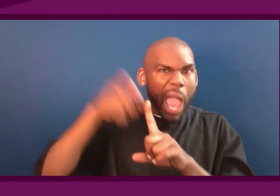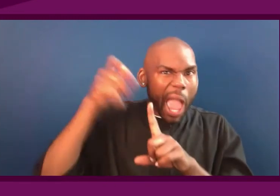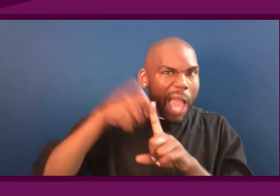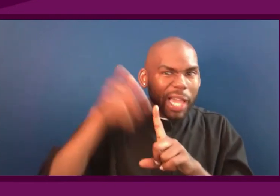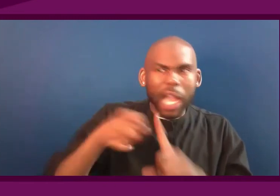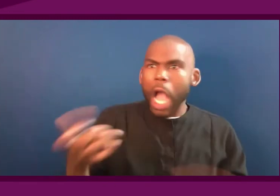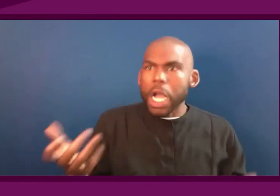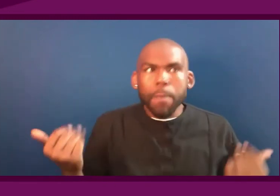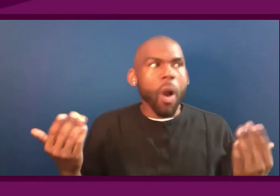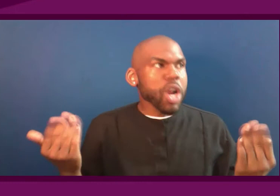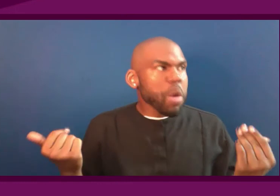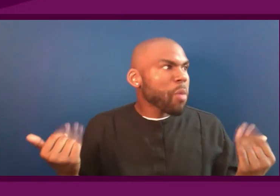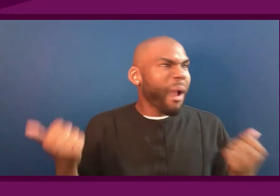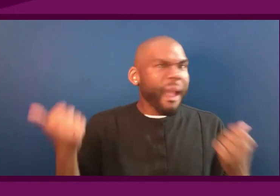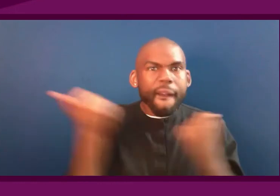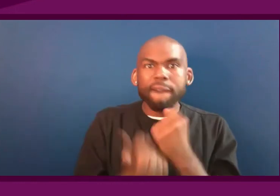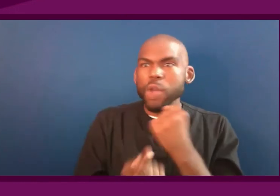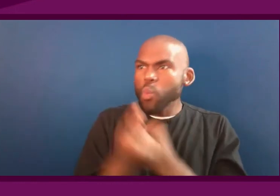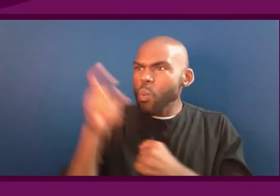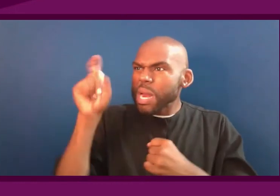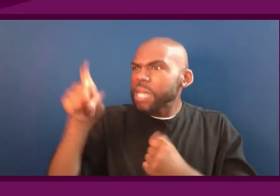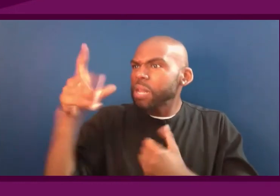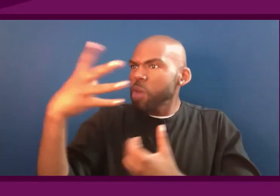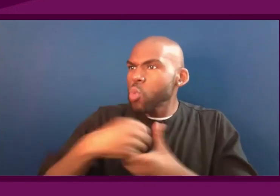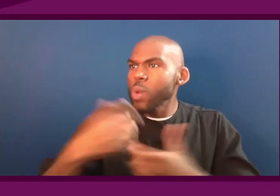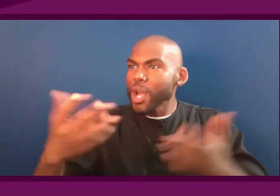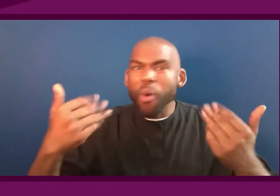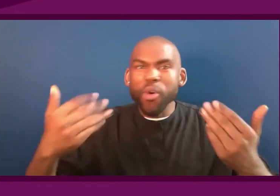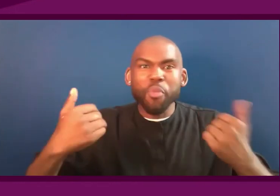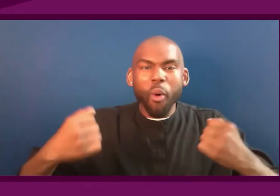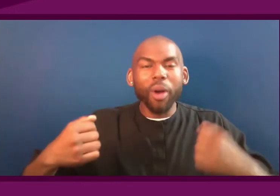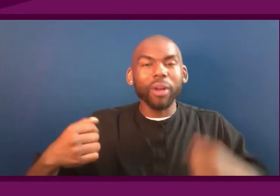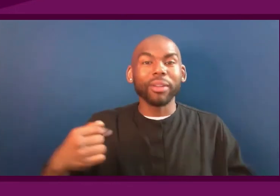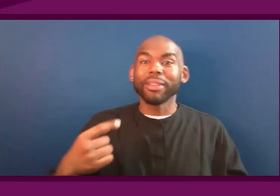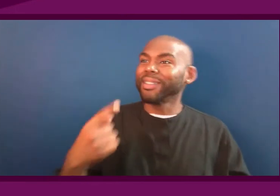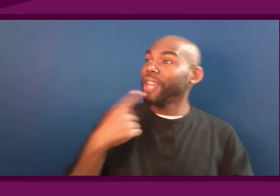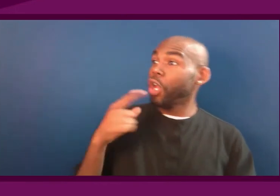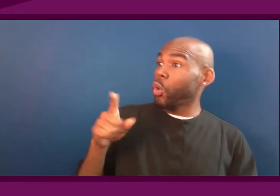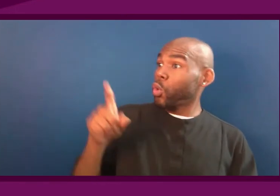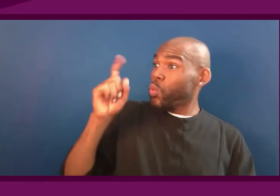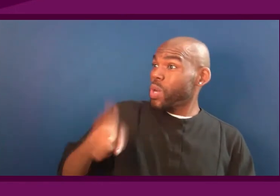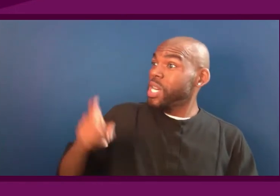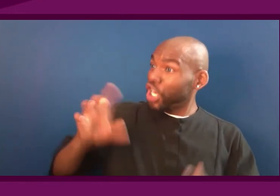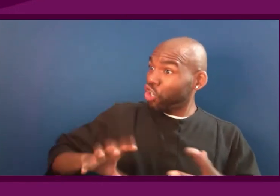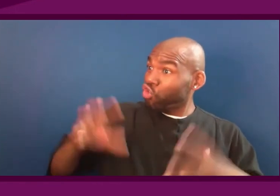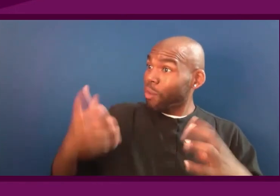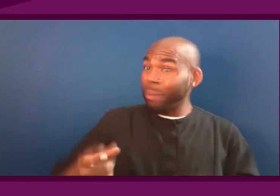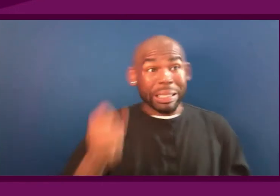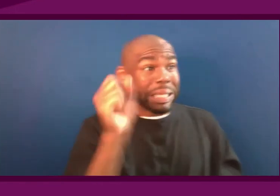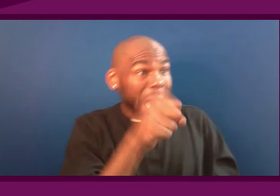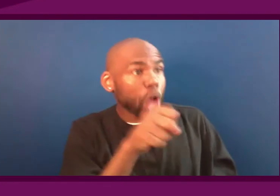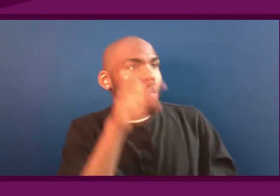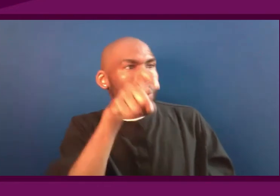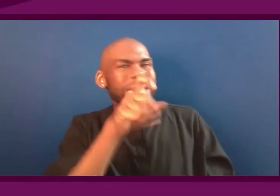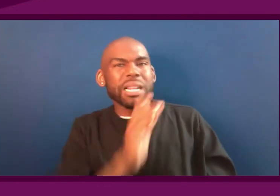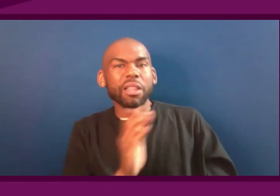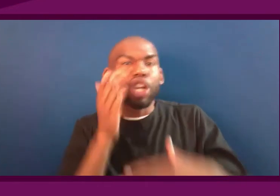four months now, is I decided to create a global nonprofit called Billion Strong, very proud that